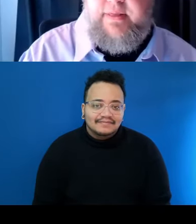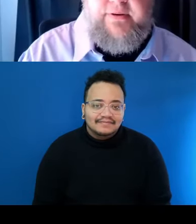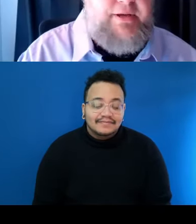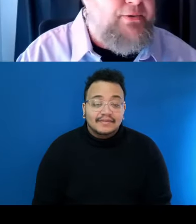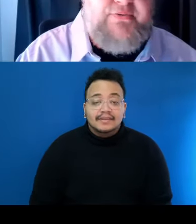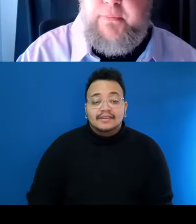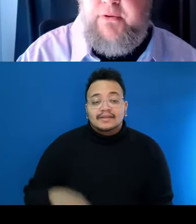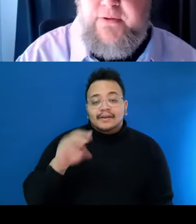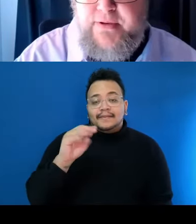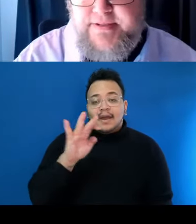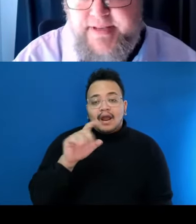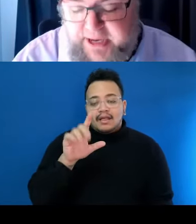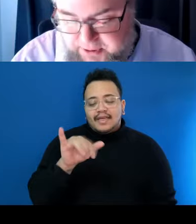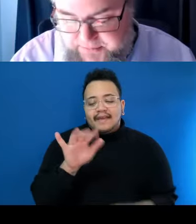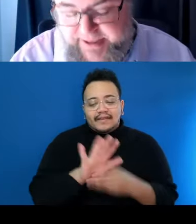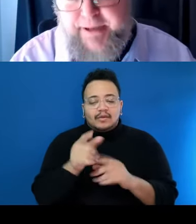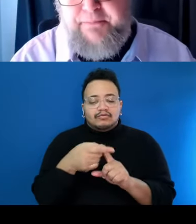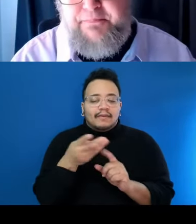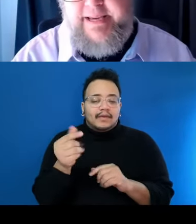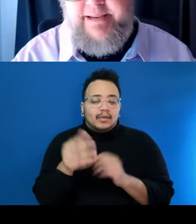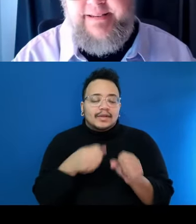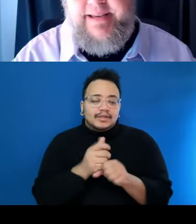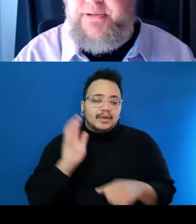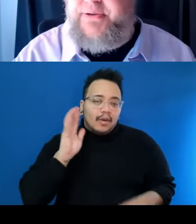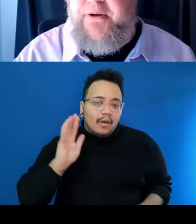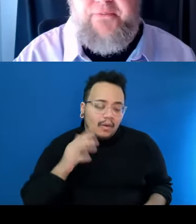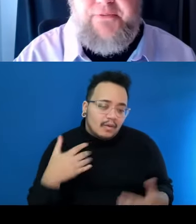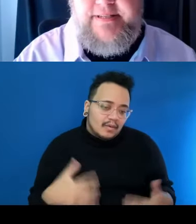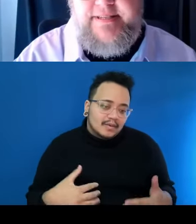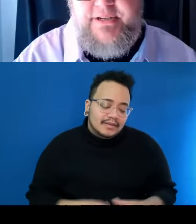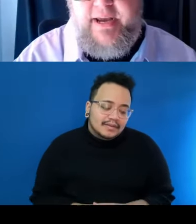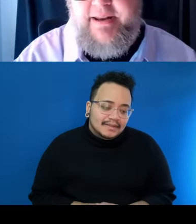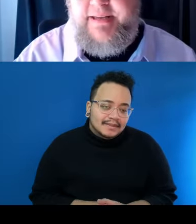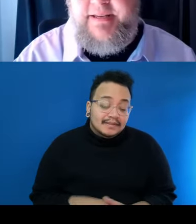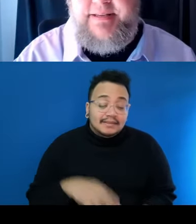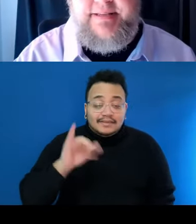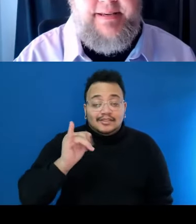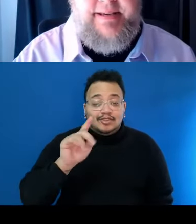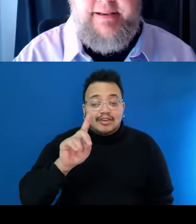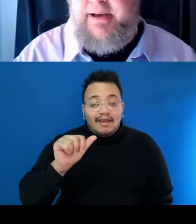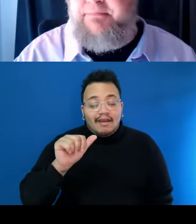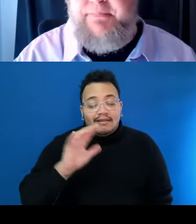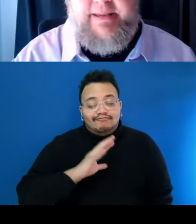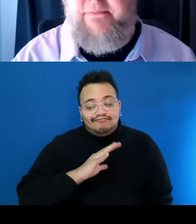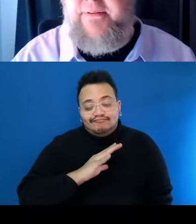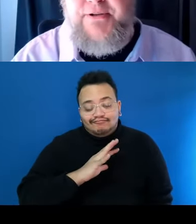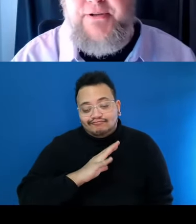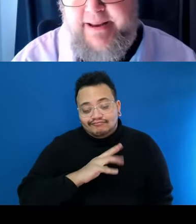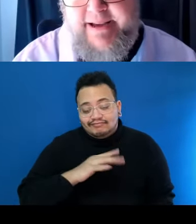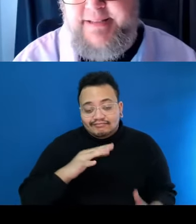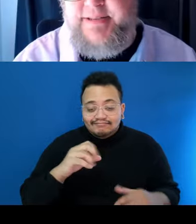So, that video was from a few years ago and as you can hopefully see Jada is a fierce badass,